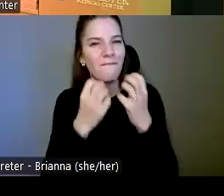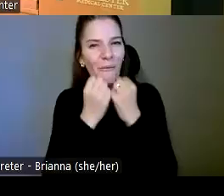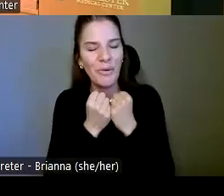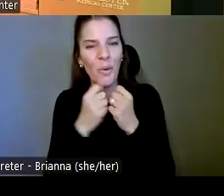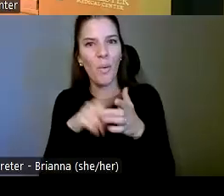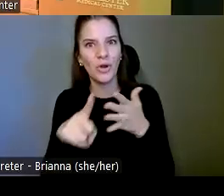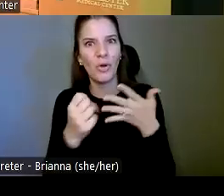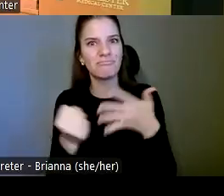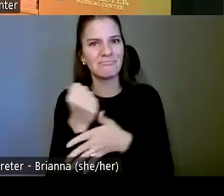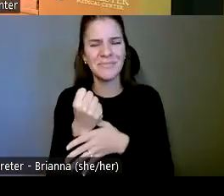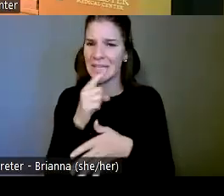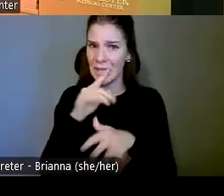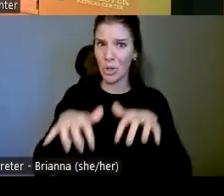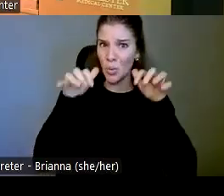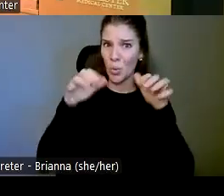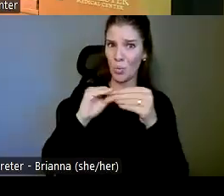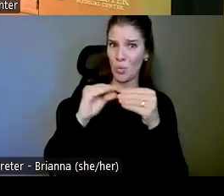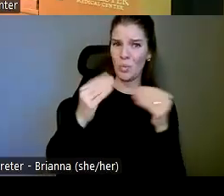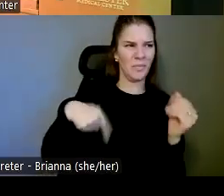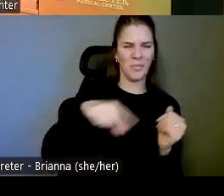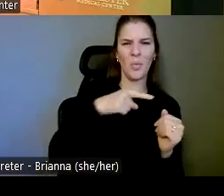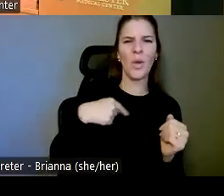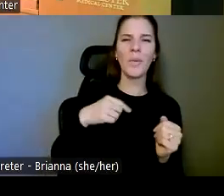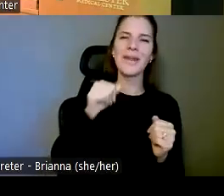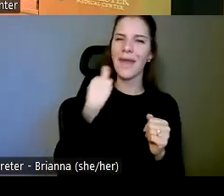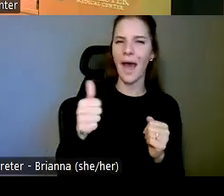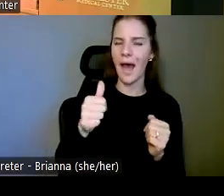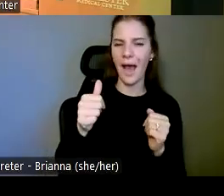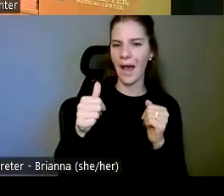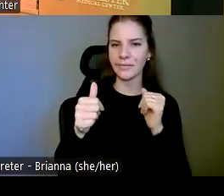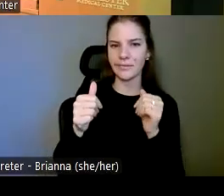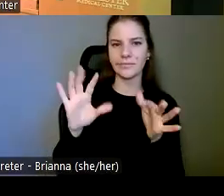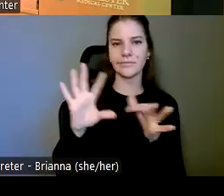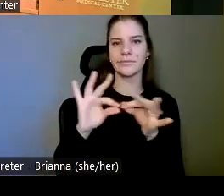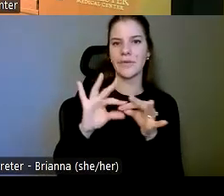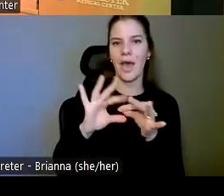anybody in this room who would say no I don't want that key and that key is both always accessible